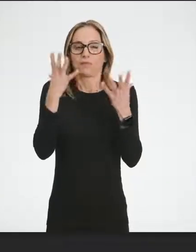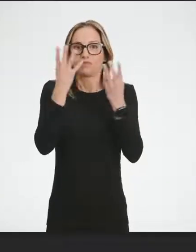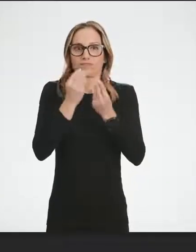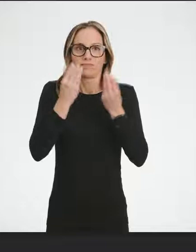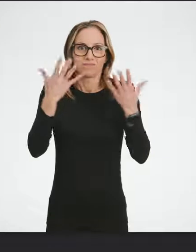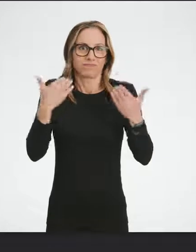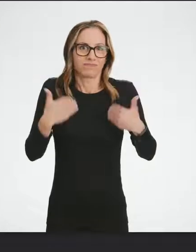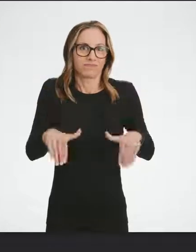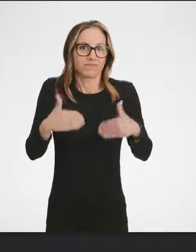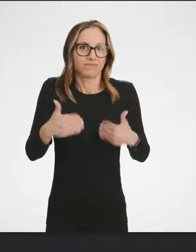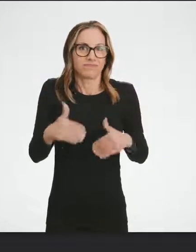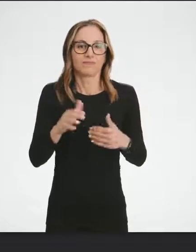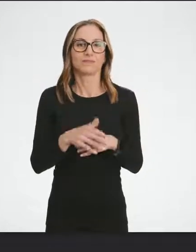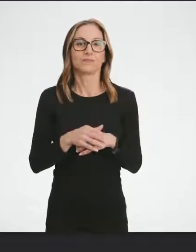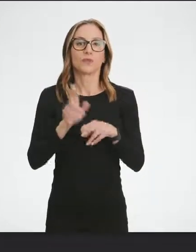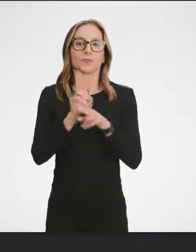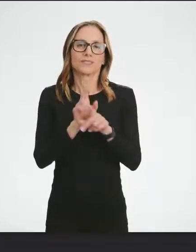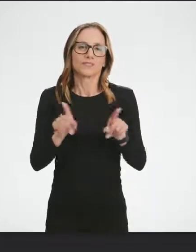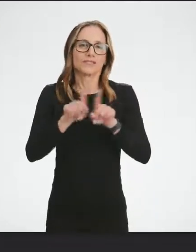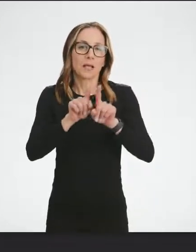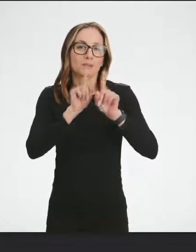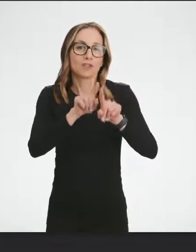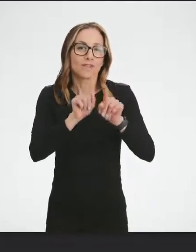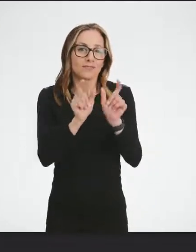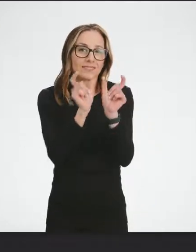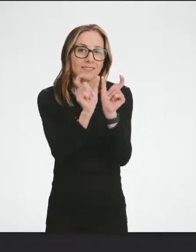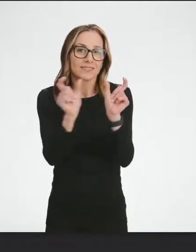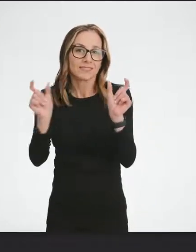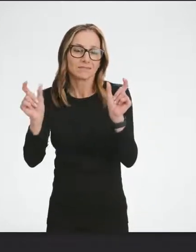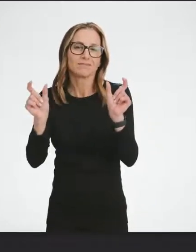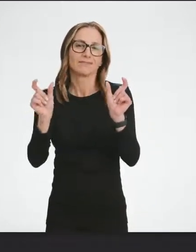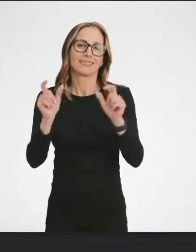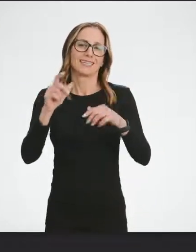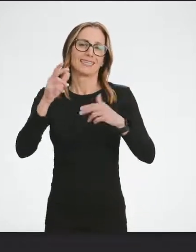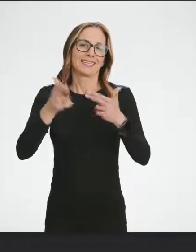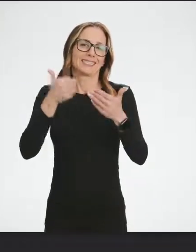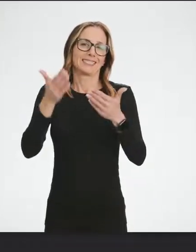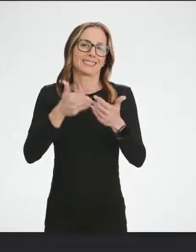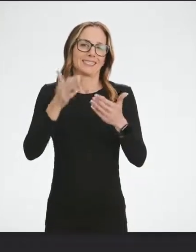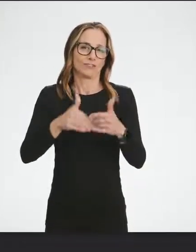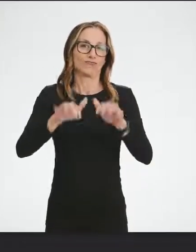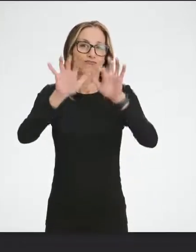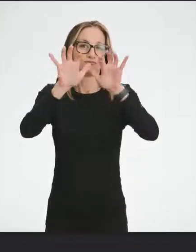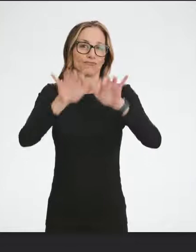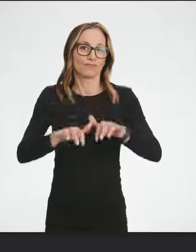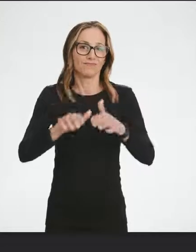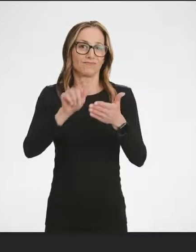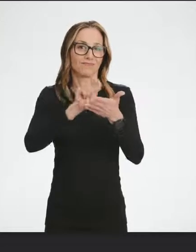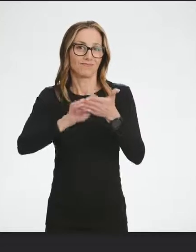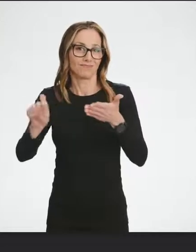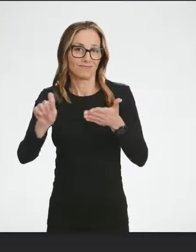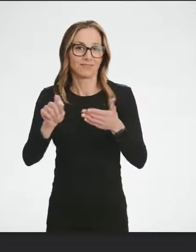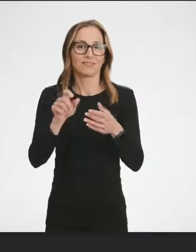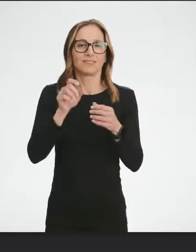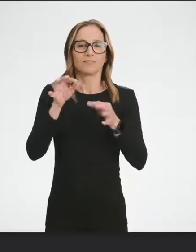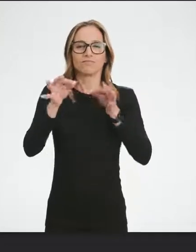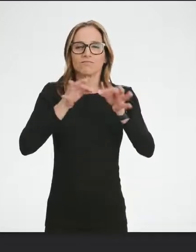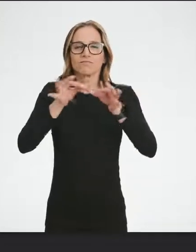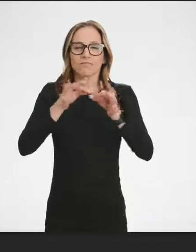It uses the same declarative syntax as SwiftUI to make it easy to read and write code which conveys visual information.